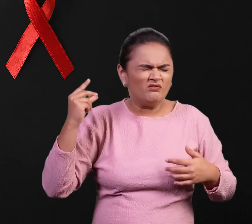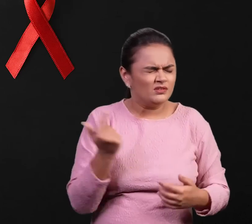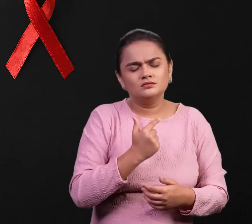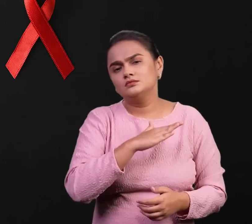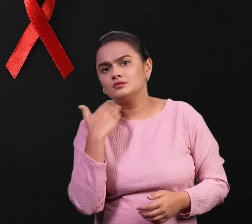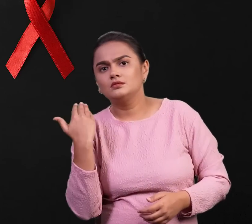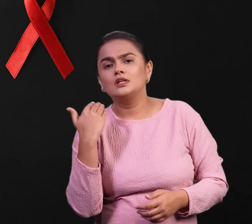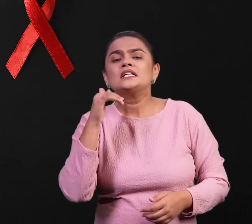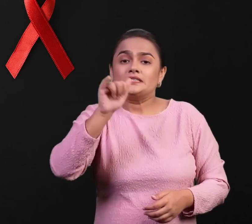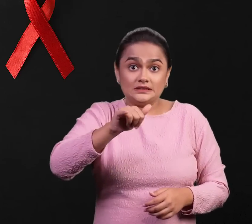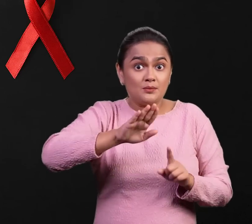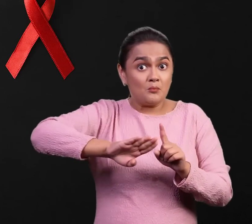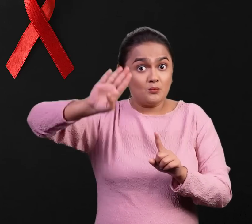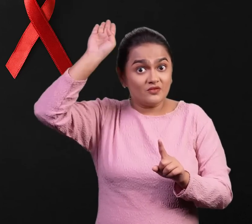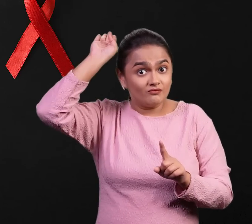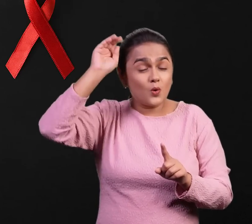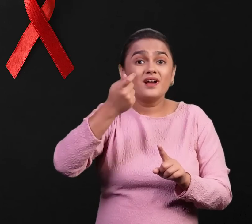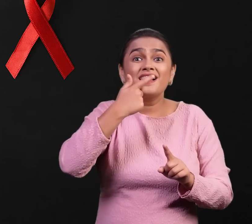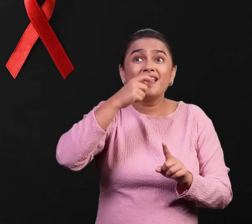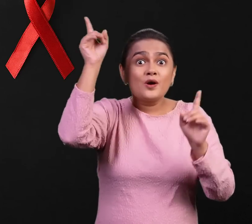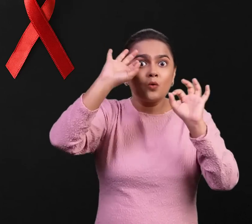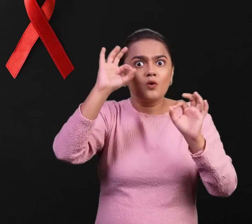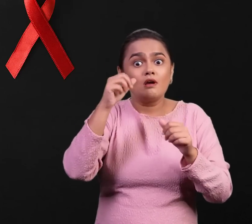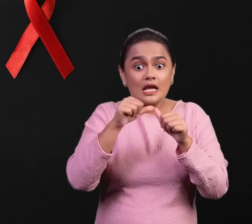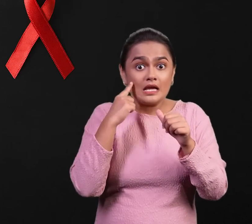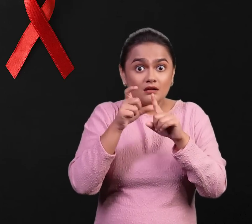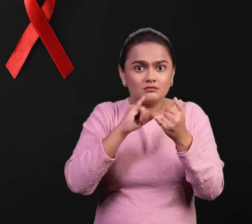Yes, that was the case earlier when medicines were unavailable.